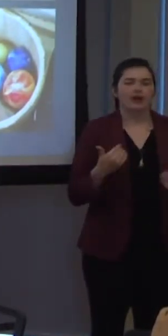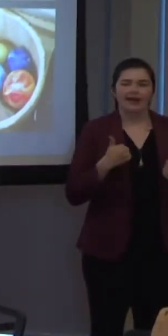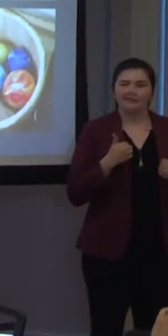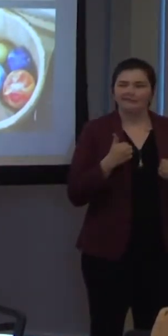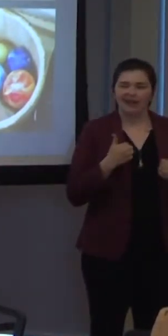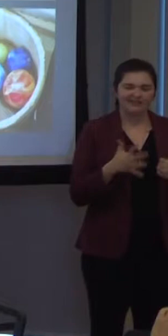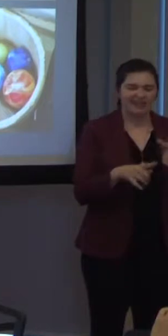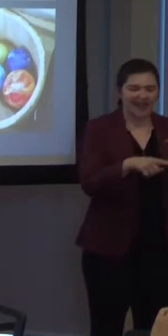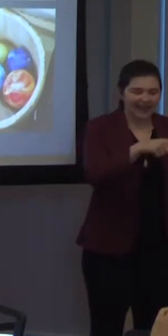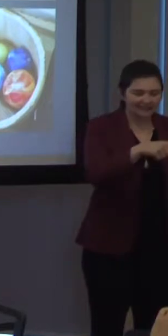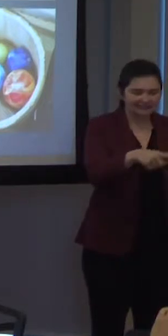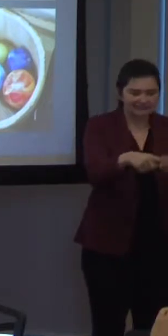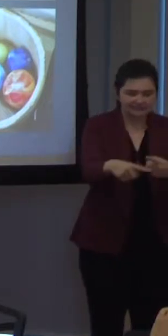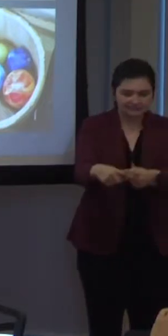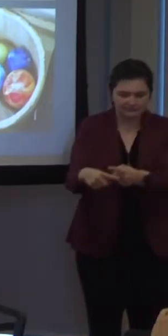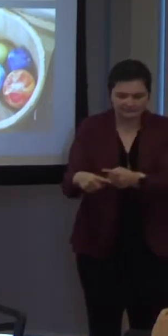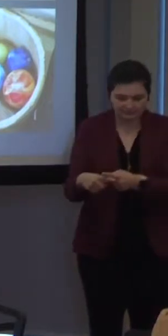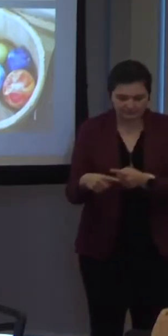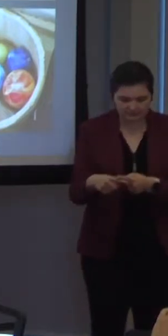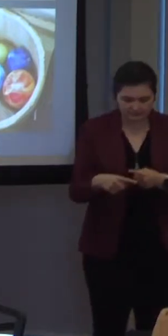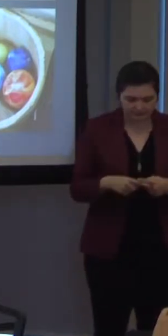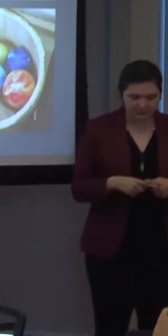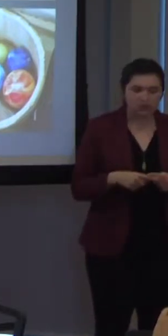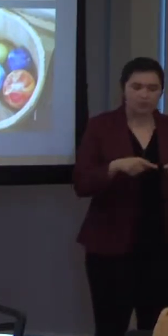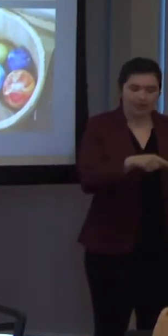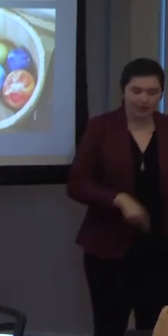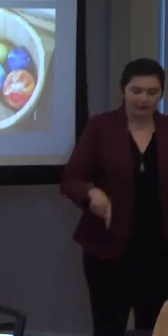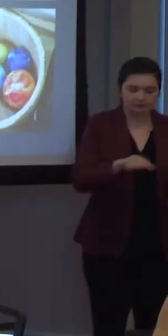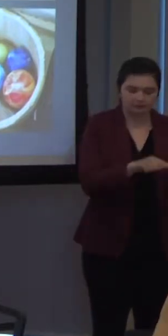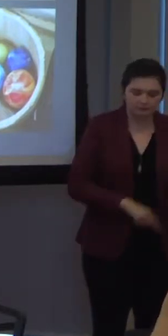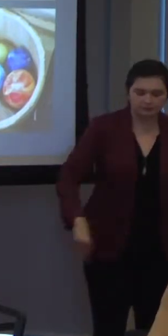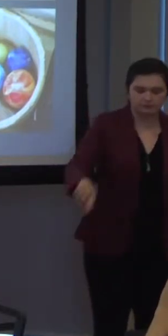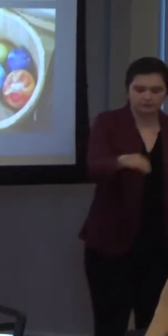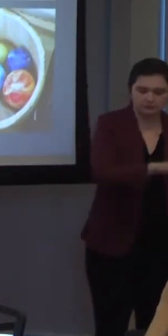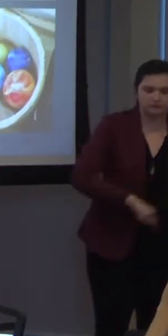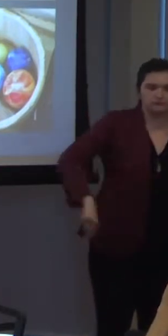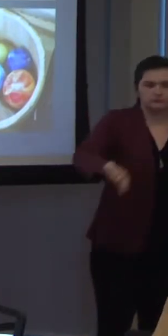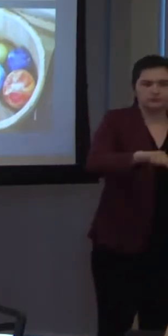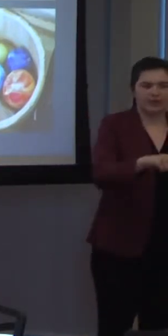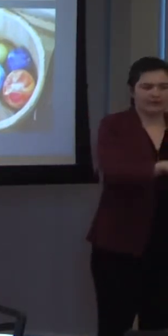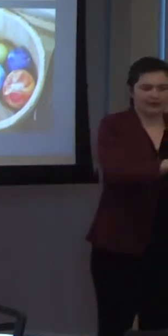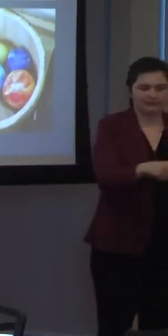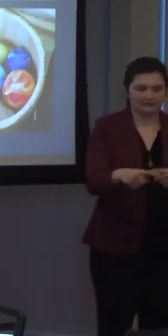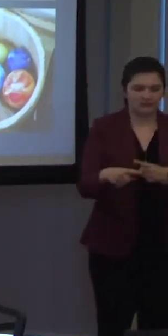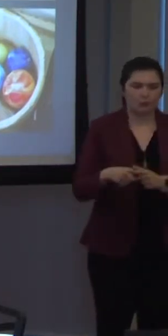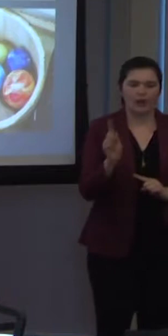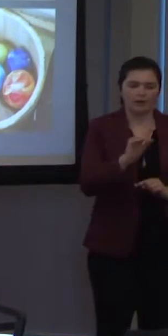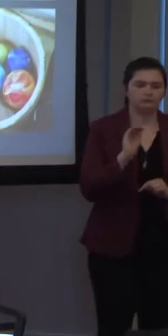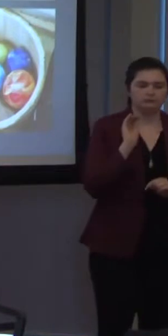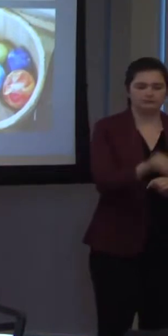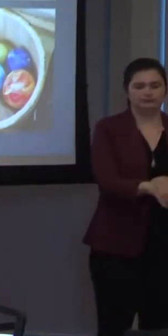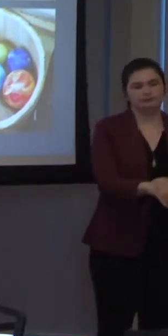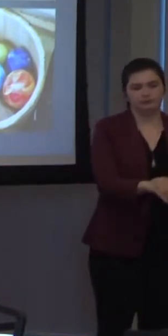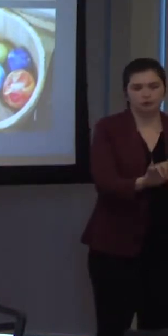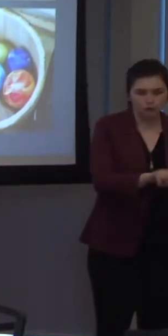X's on the lines of the orbits, just for, where it would initially start.